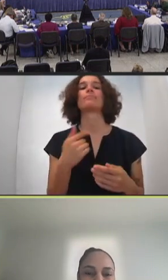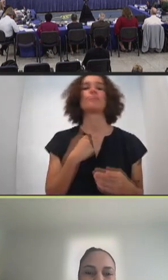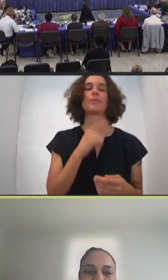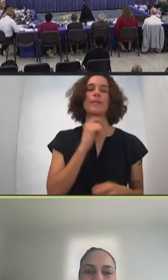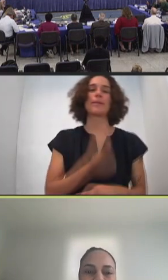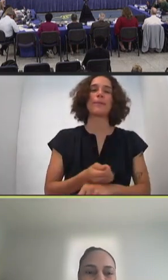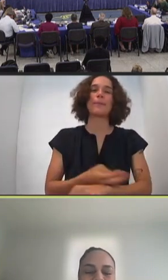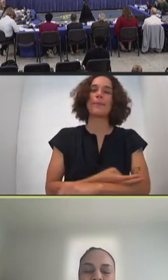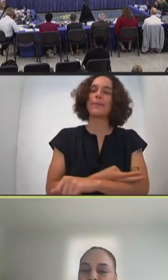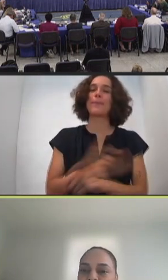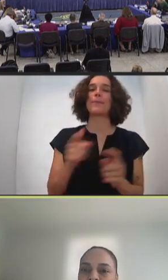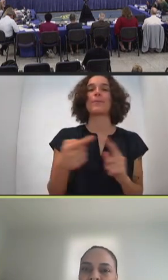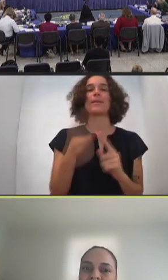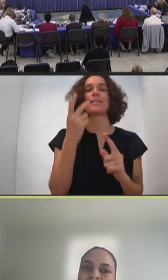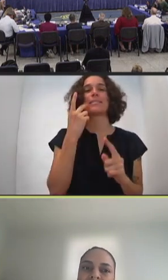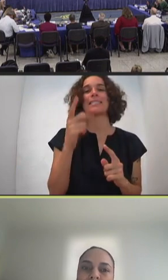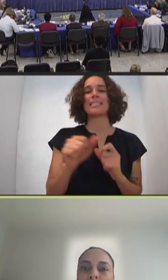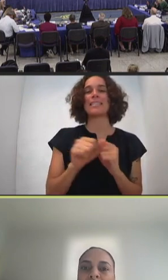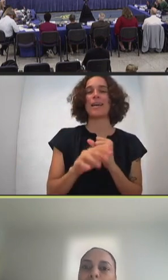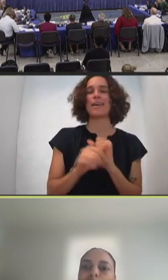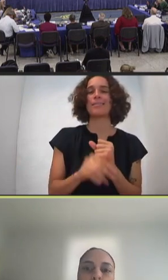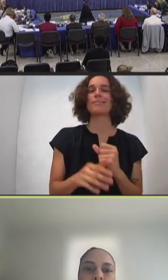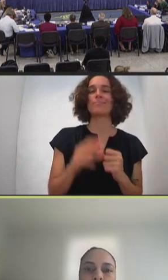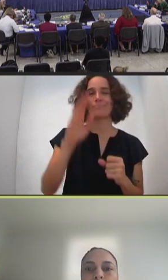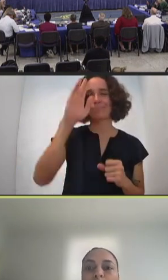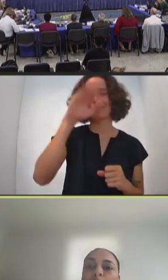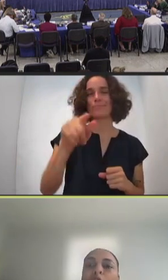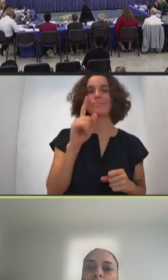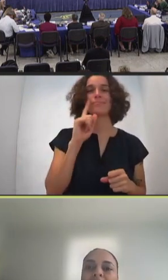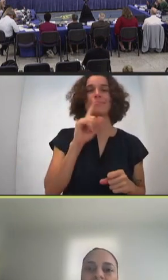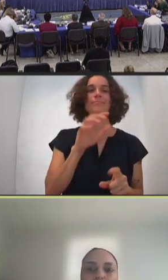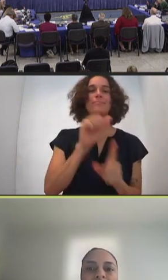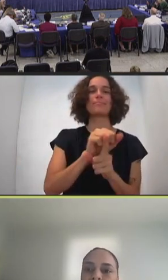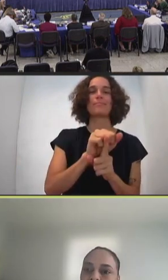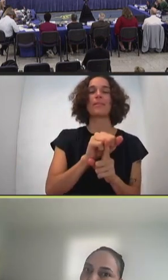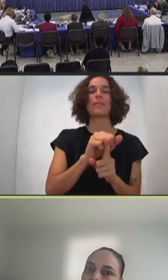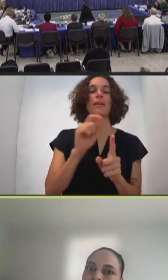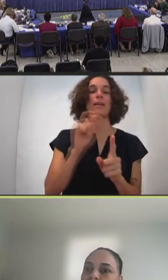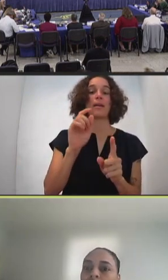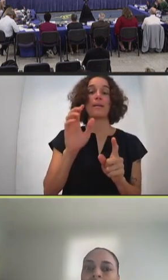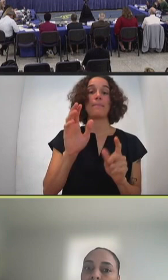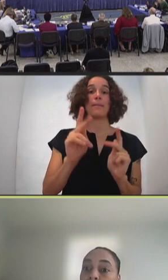because I think they really capture where people are right now in this journey. There's a lot of